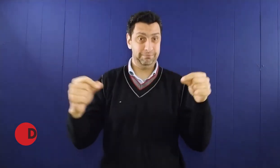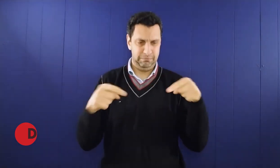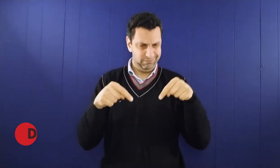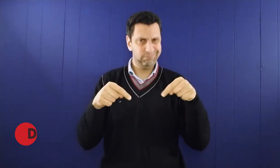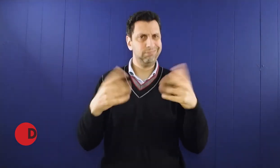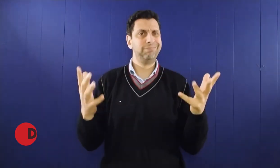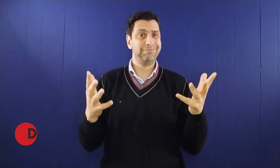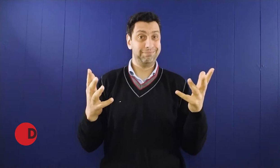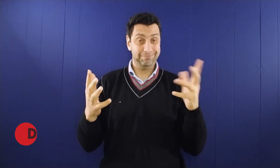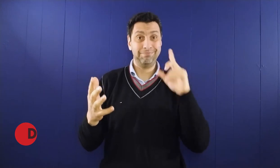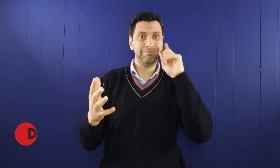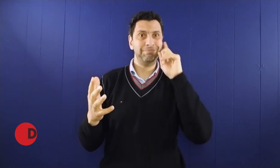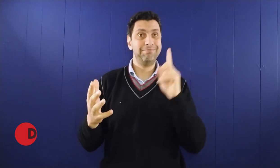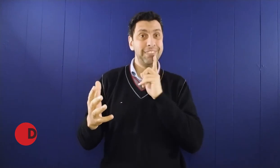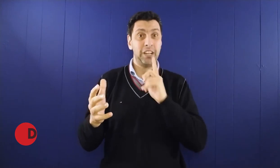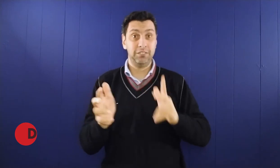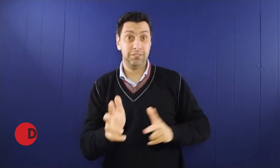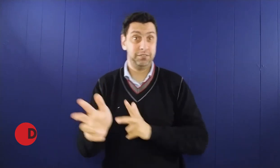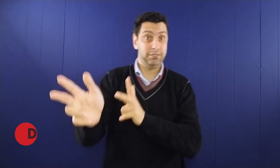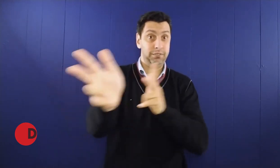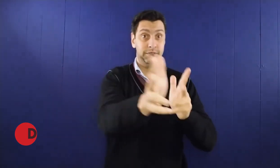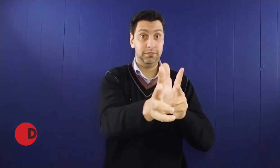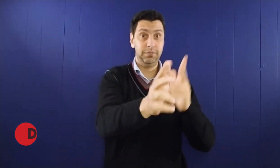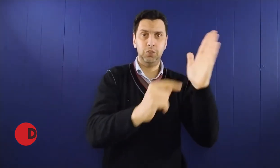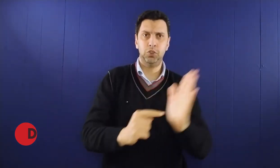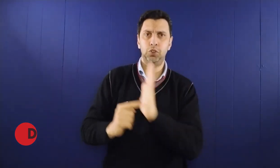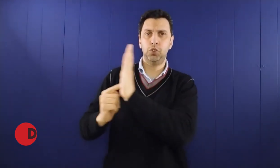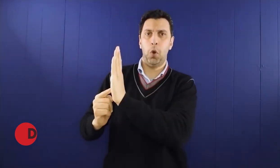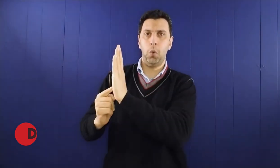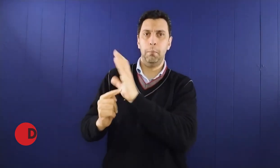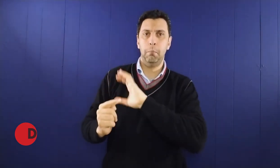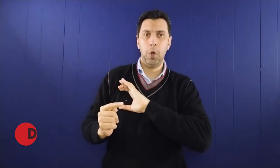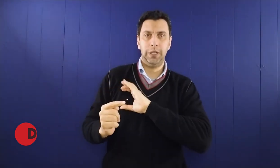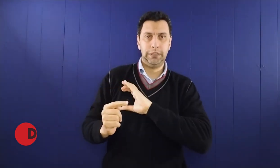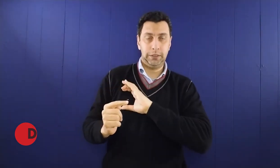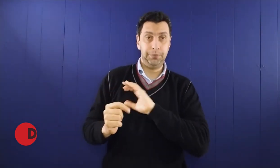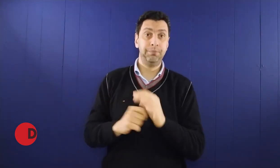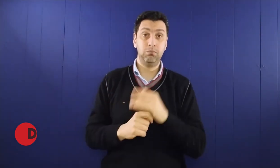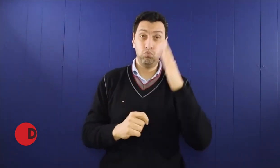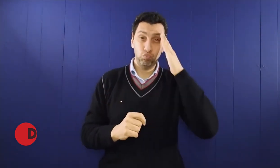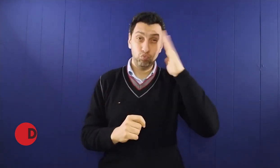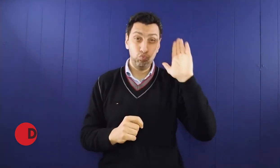when pulled over by police, the Deaf driver can show police.